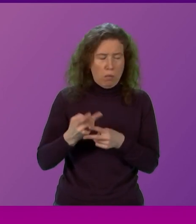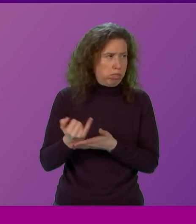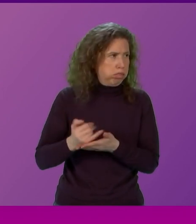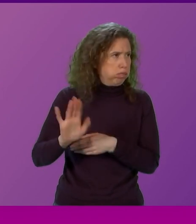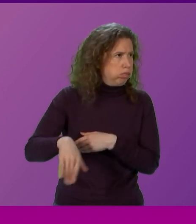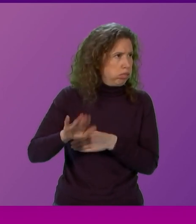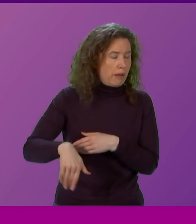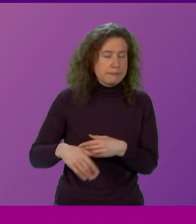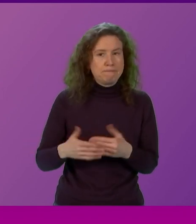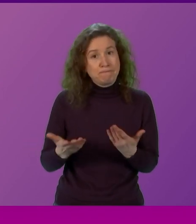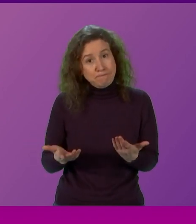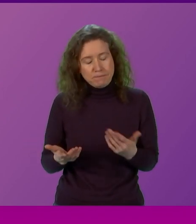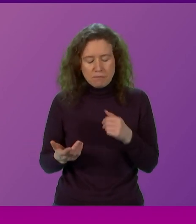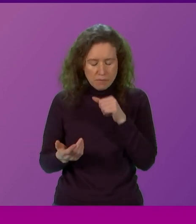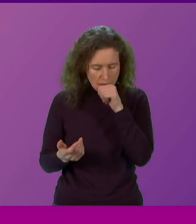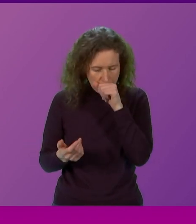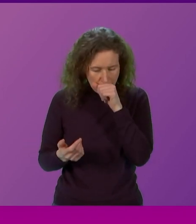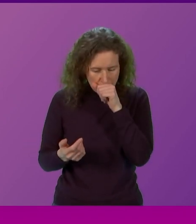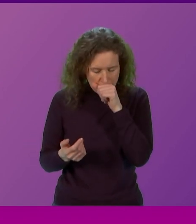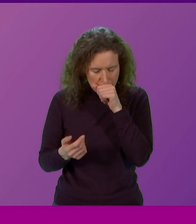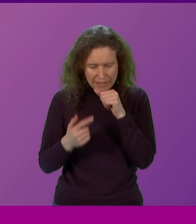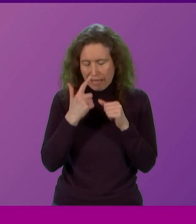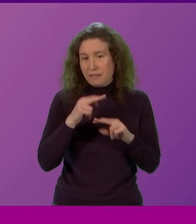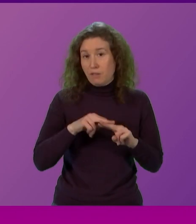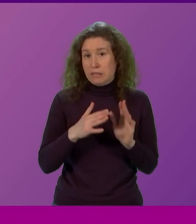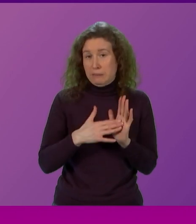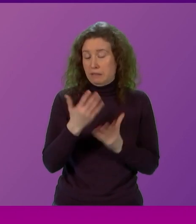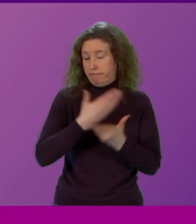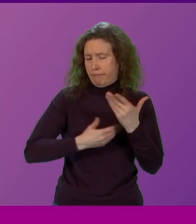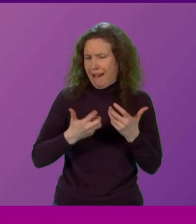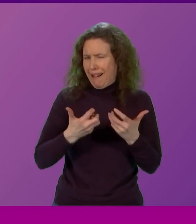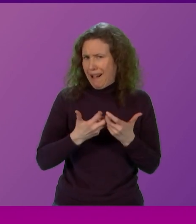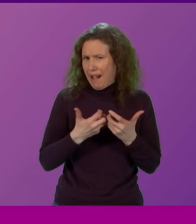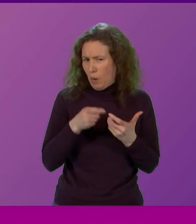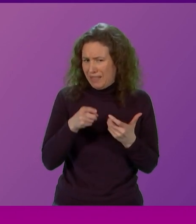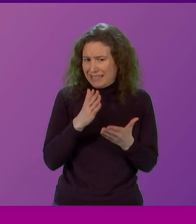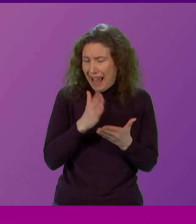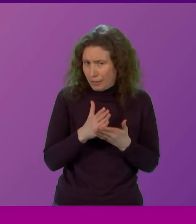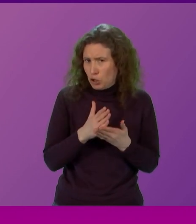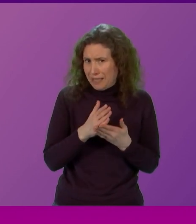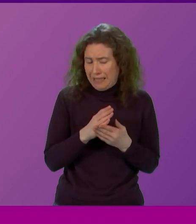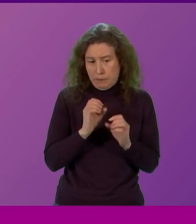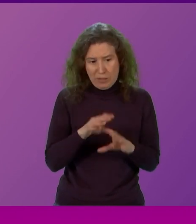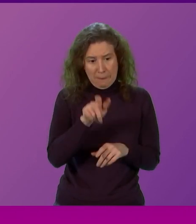Will the First Minister tell us how that is putting patients at the centre, and why people